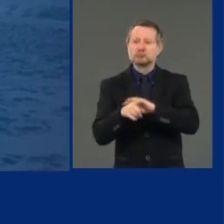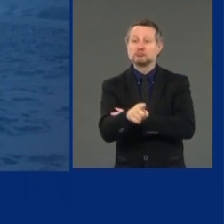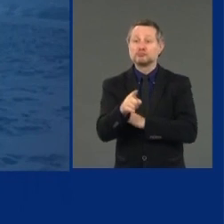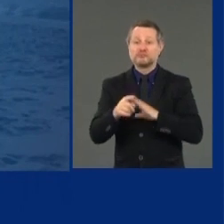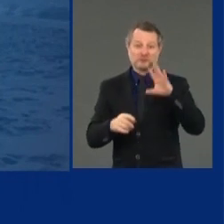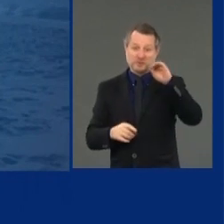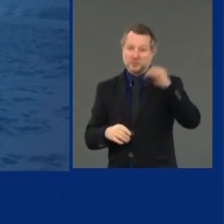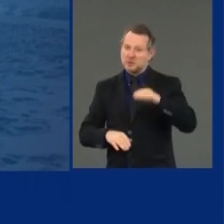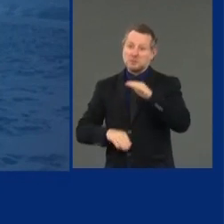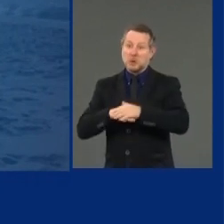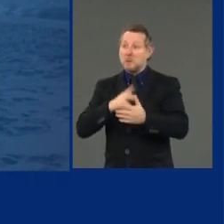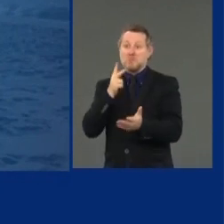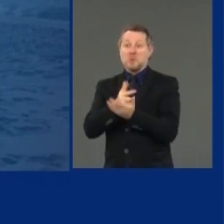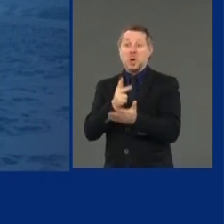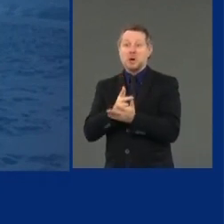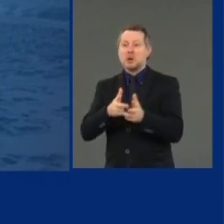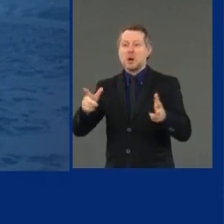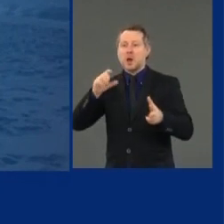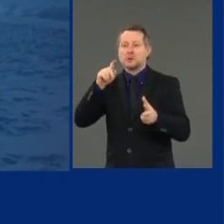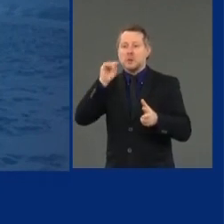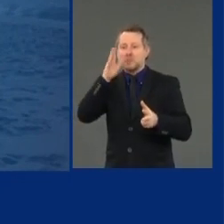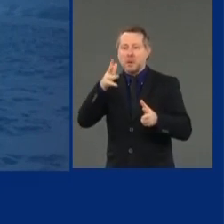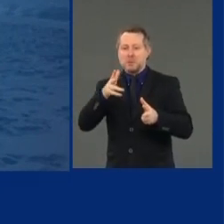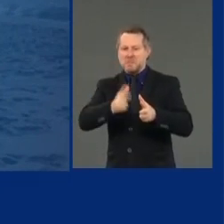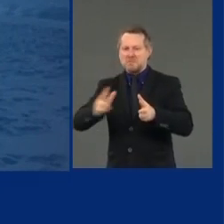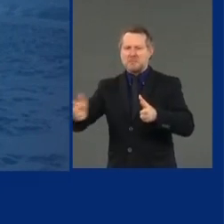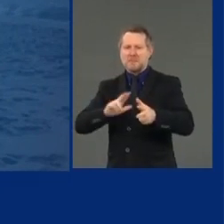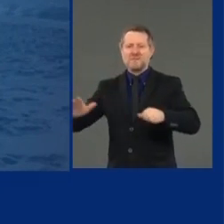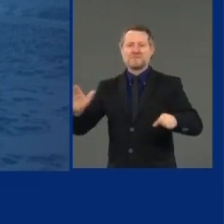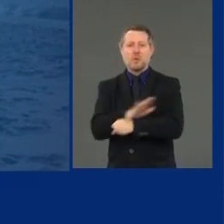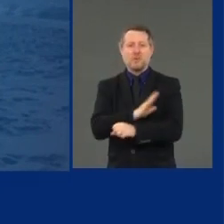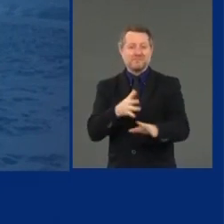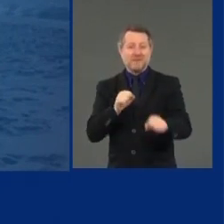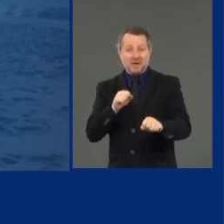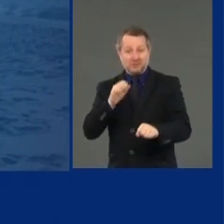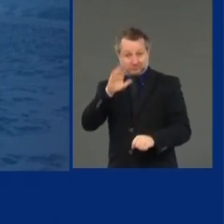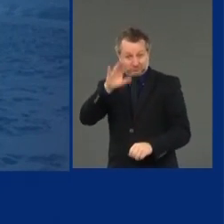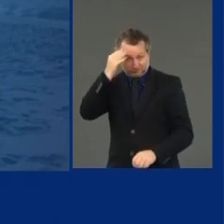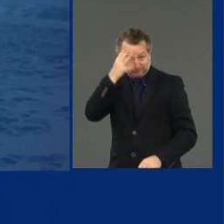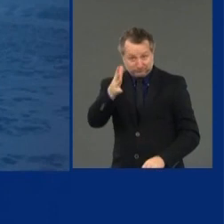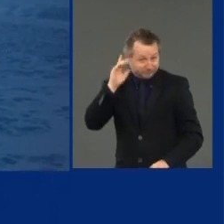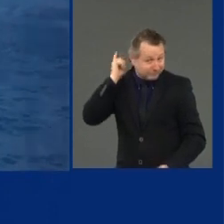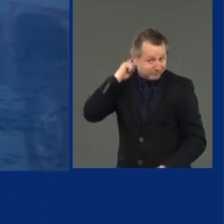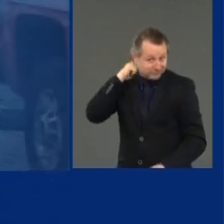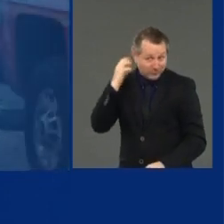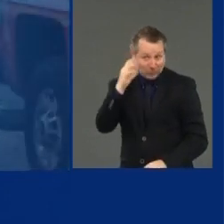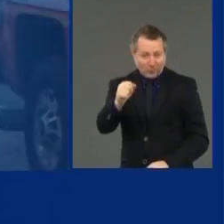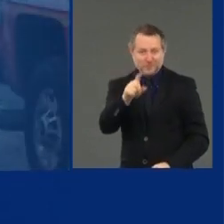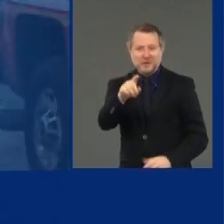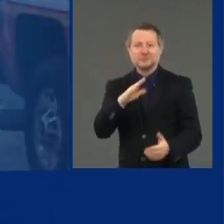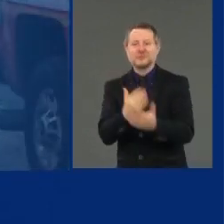THIS PENT UP DEMAND, THOSE PARKING LOTS WILL REACH CAPACITY